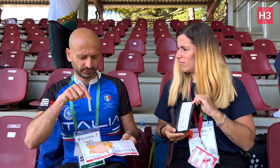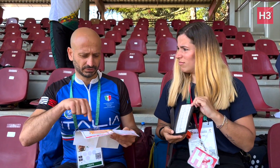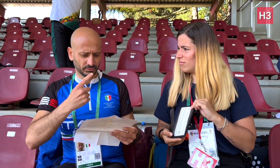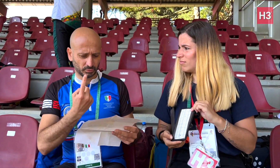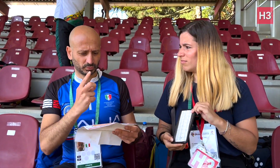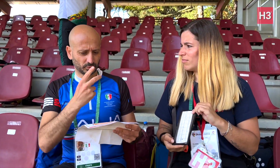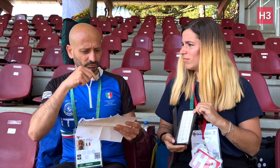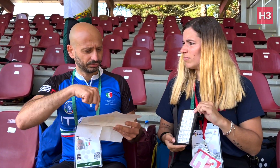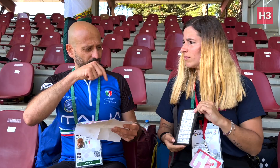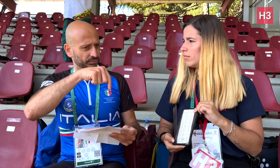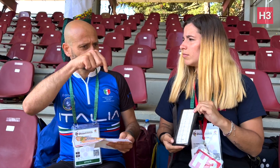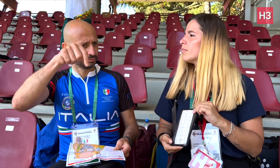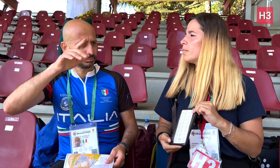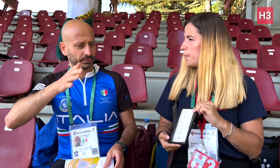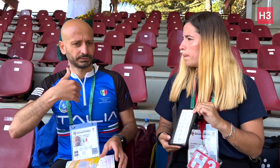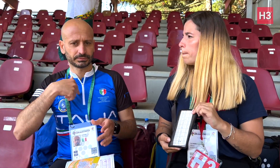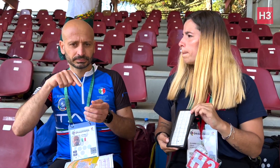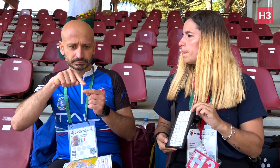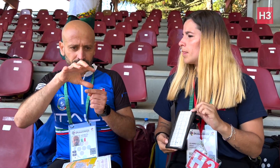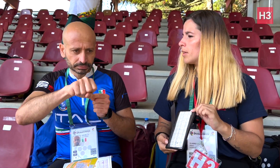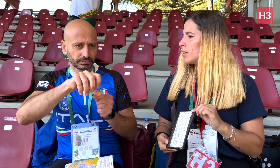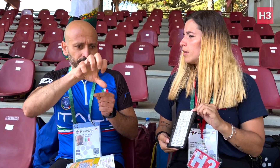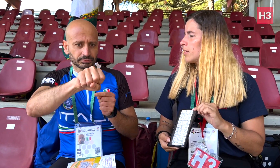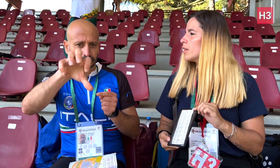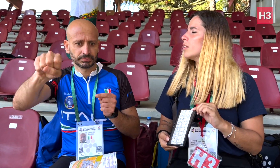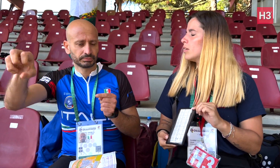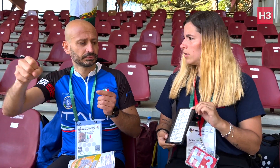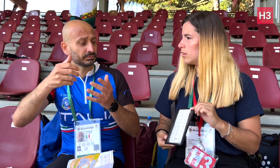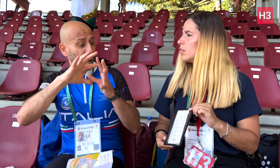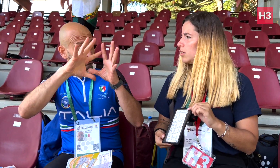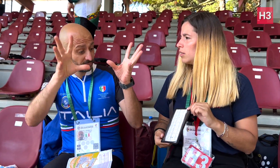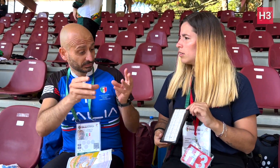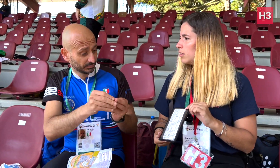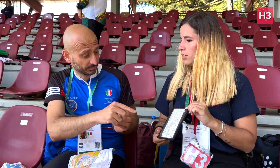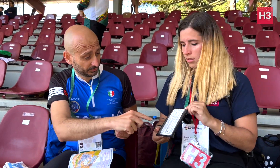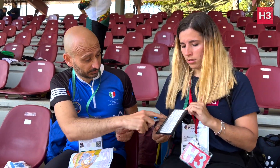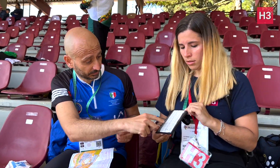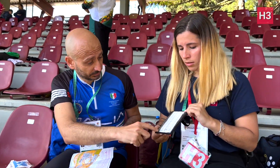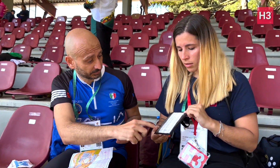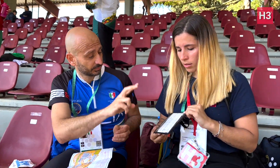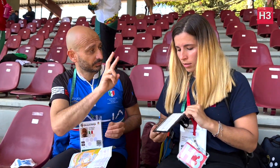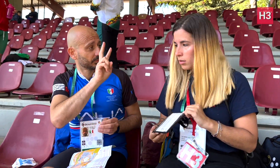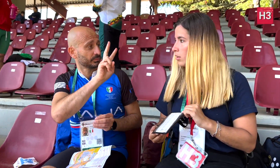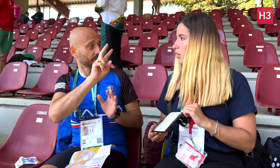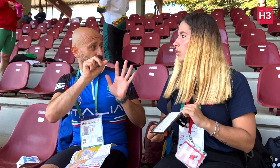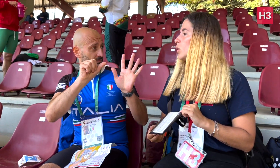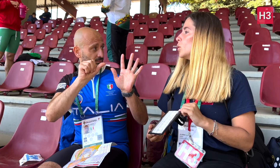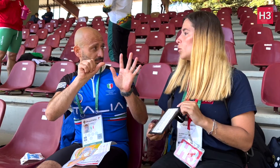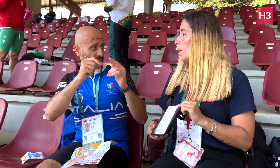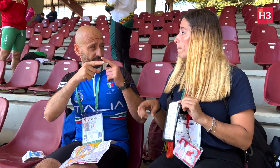Our goal is to reach all control points, which is listed on this sheet. It has a list of 26 control points.